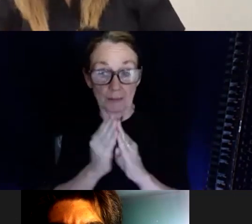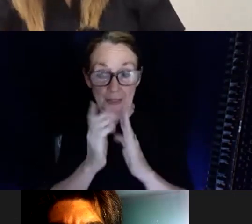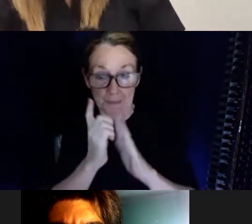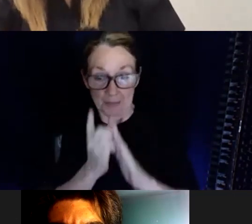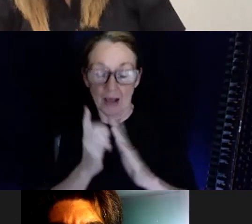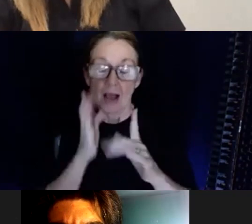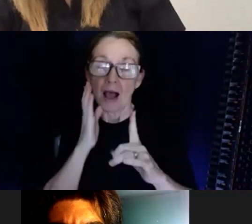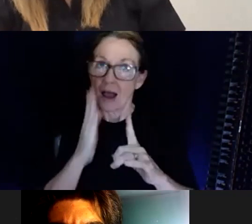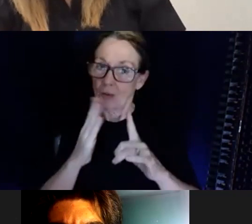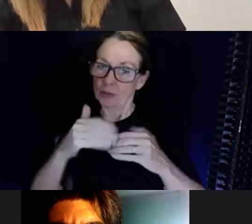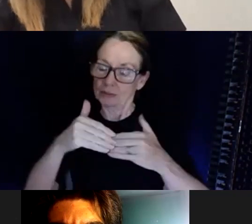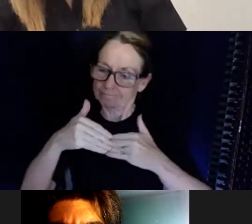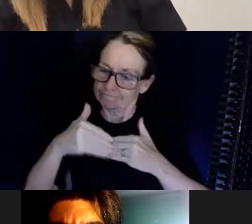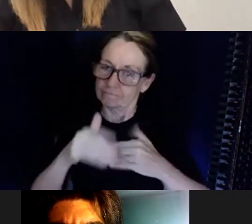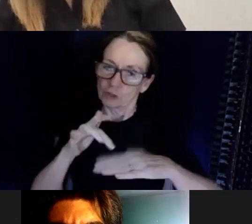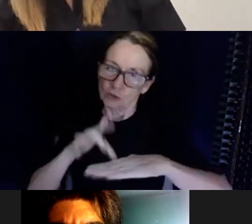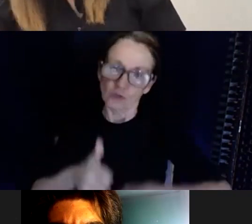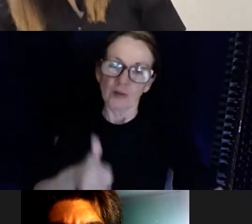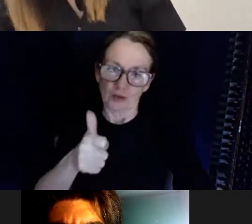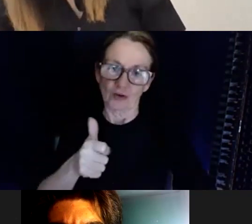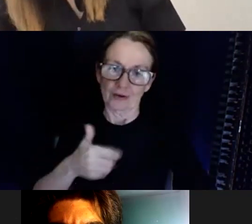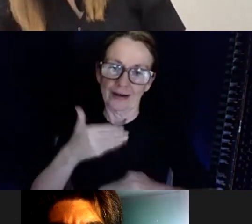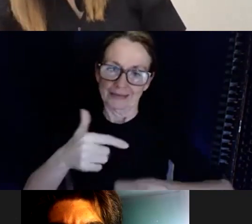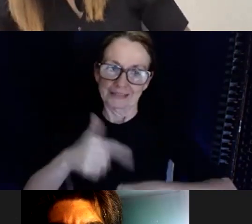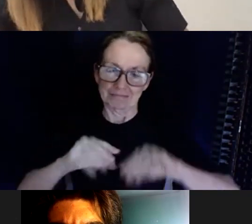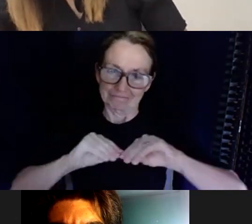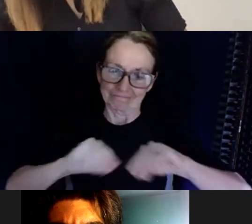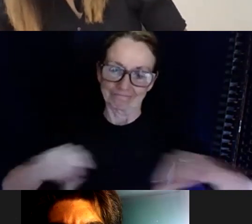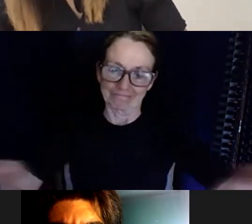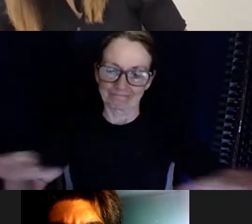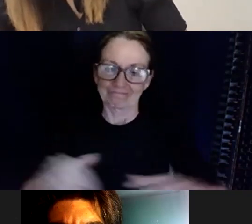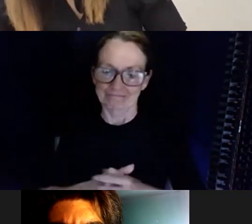AND I DON'T THINK WE OFFERED ENOUGH TIME TO SHARE THESE CURRENT MEETING MINUTES.